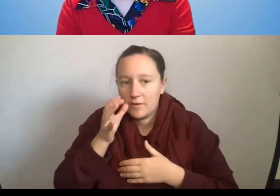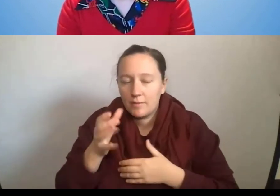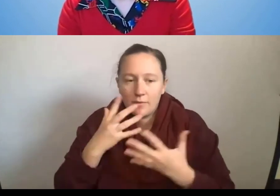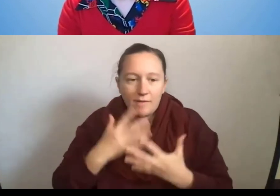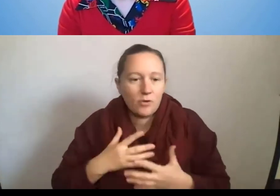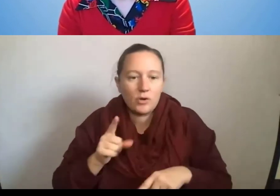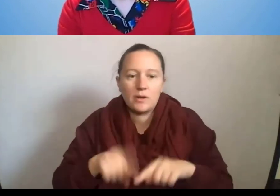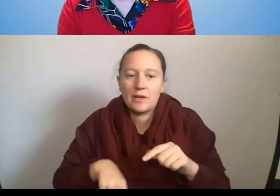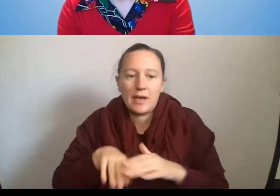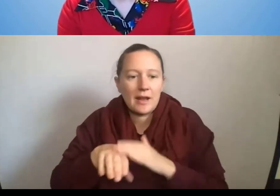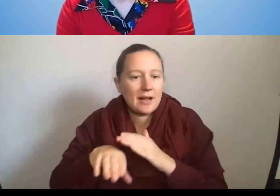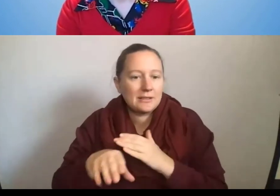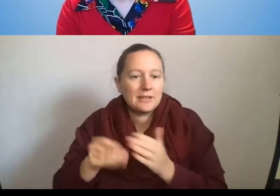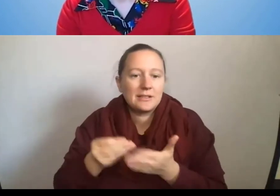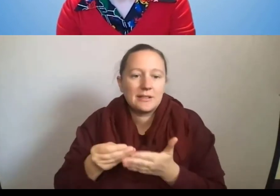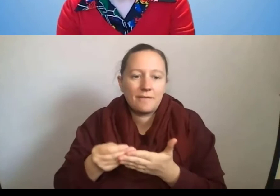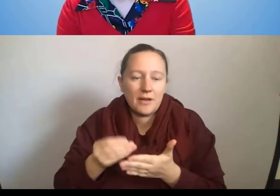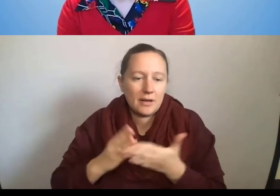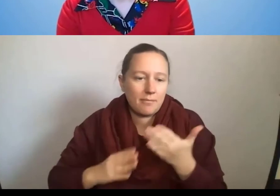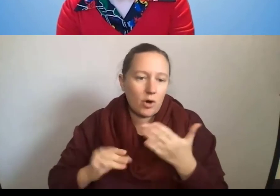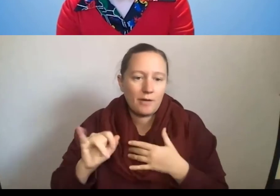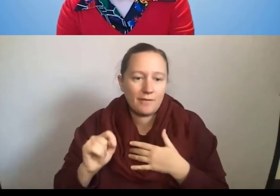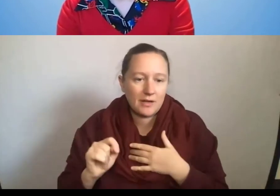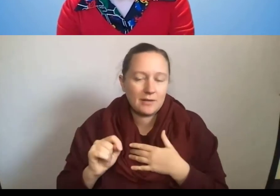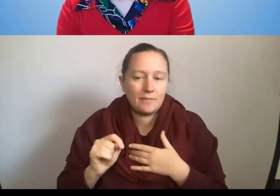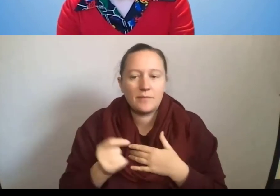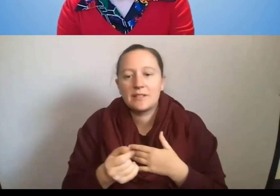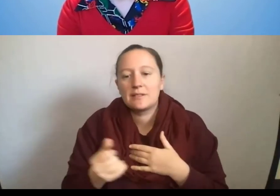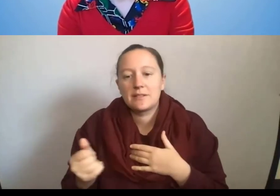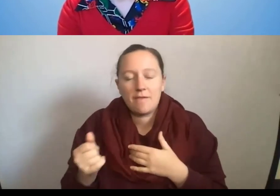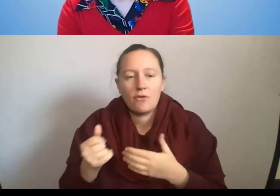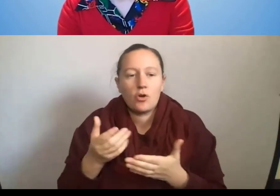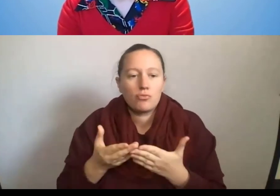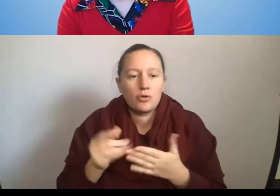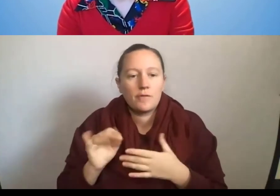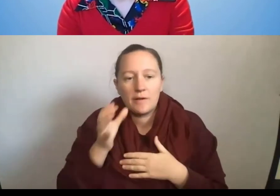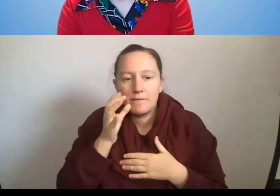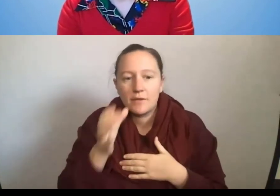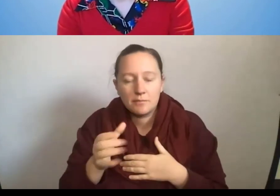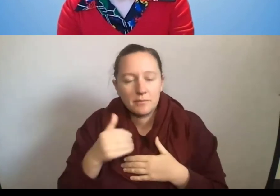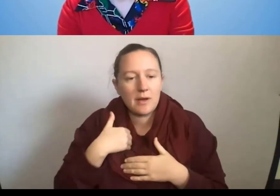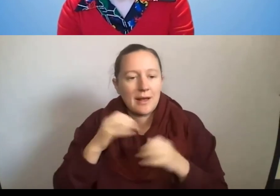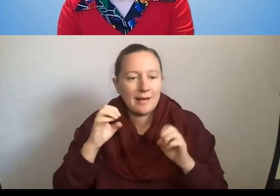to access the funding part of it. A number of the Proof of Concept centers and hubs have educational programs and tools